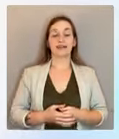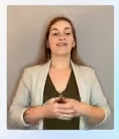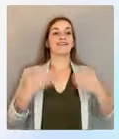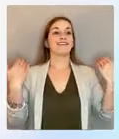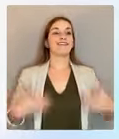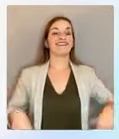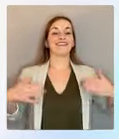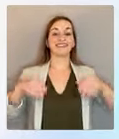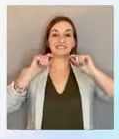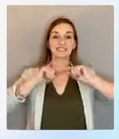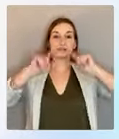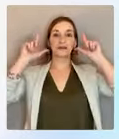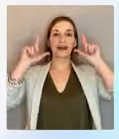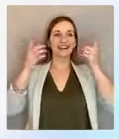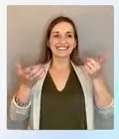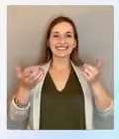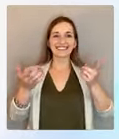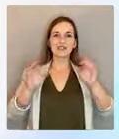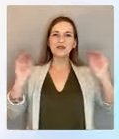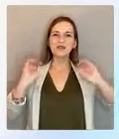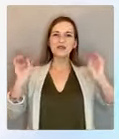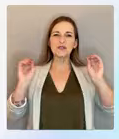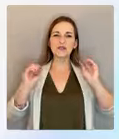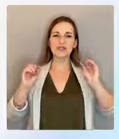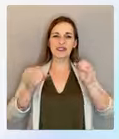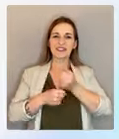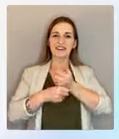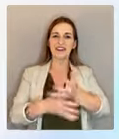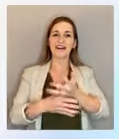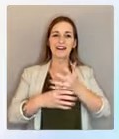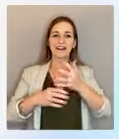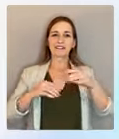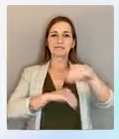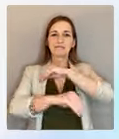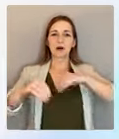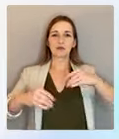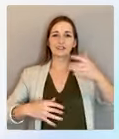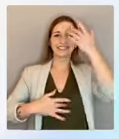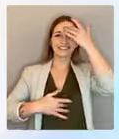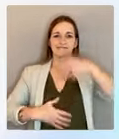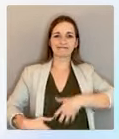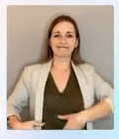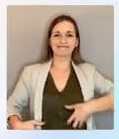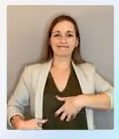And to our surprise, this did not make us motion sick. I think, for me, you know, maybe after an hour,